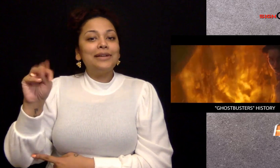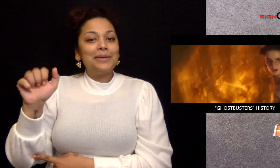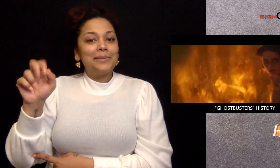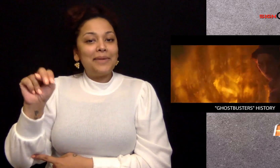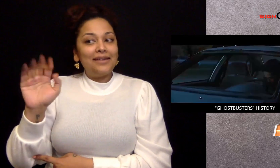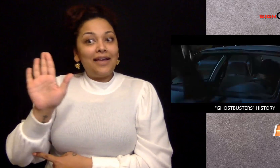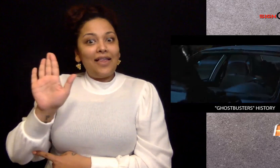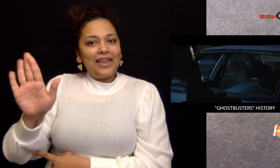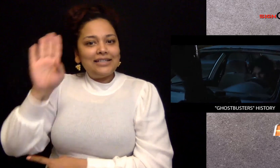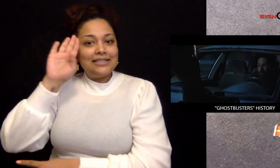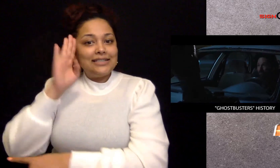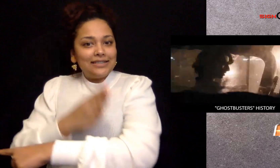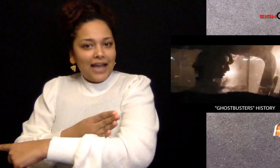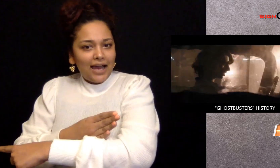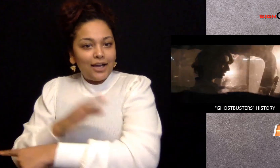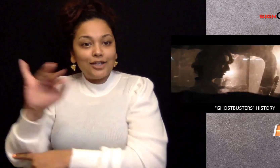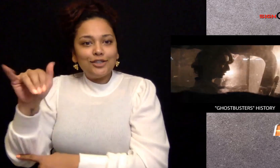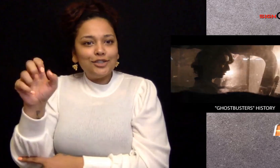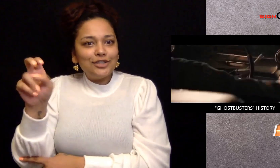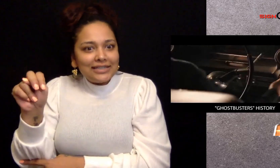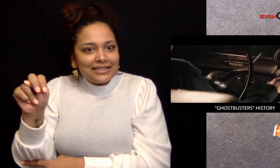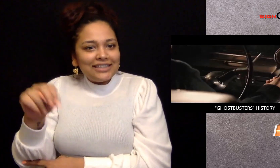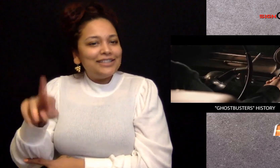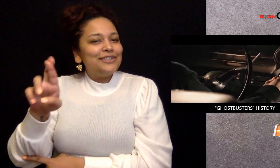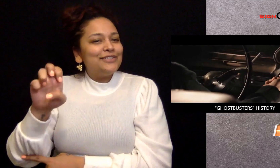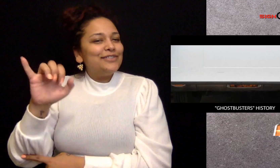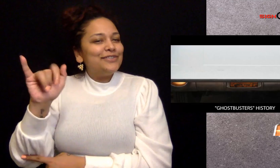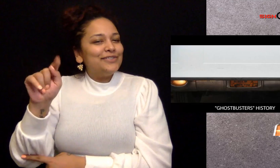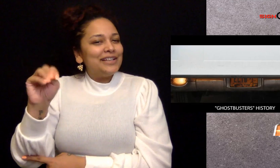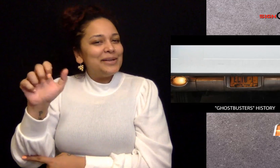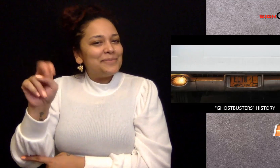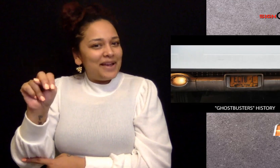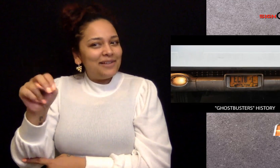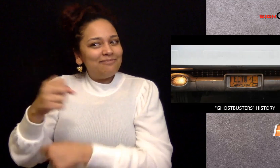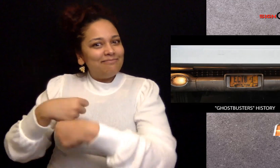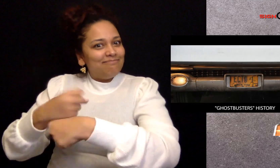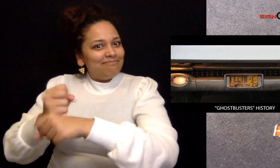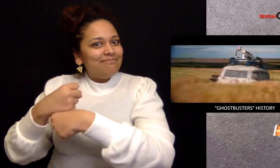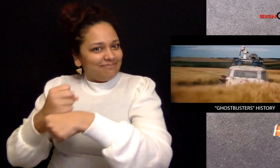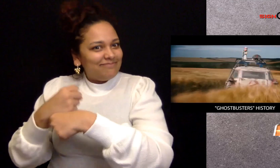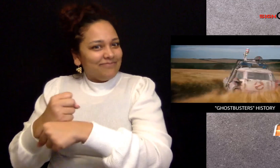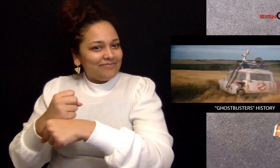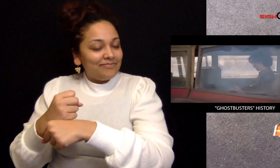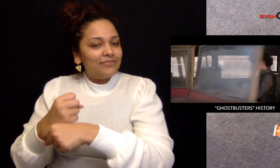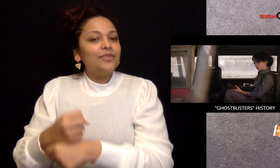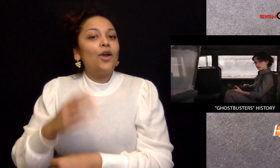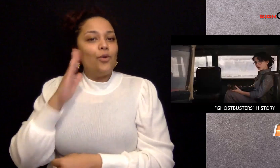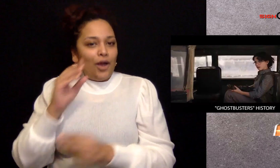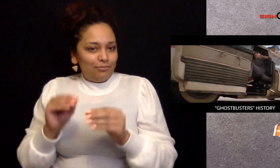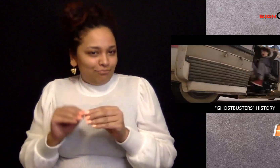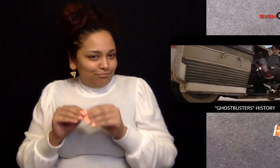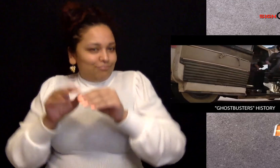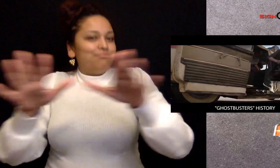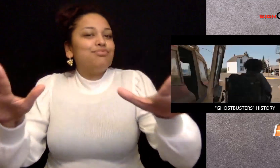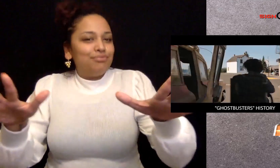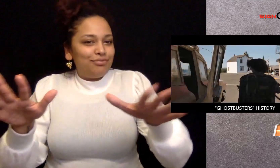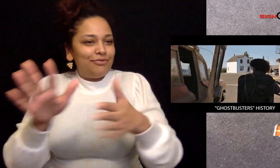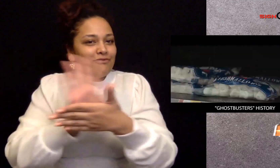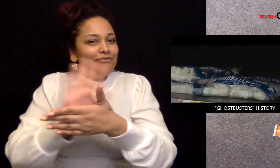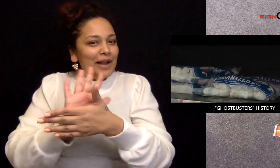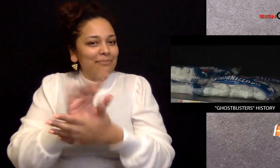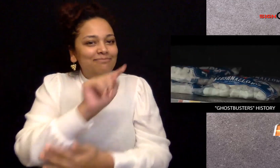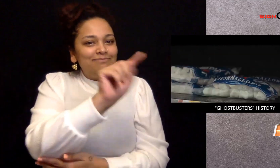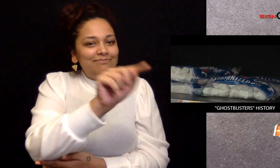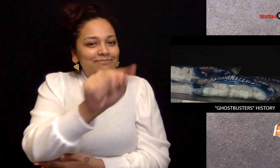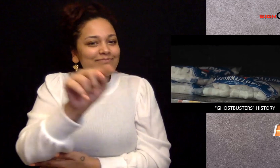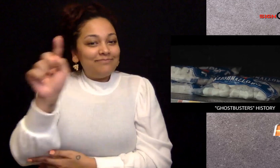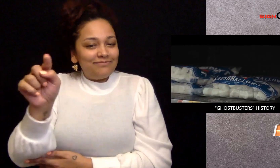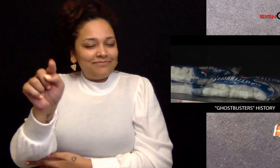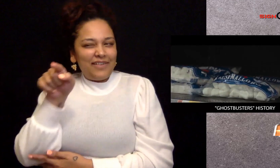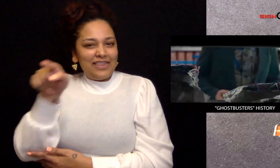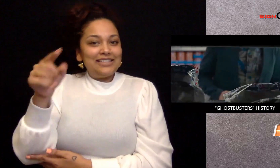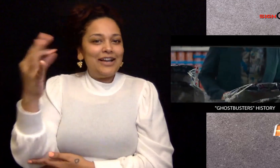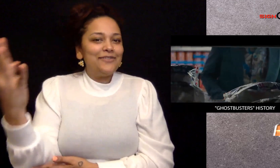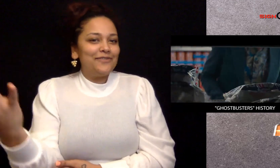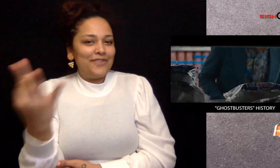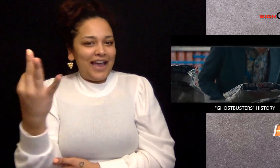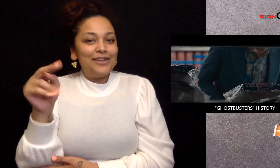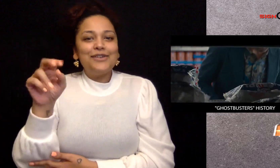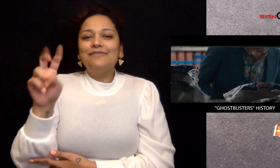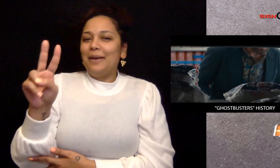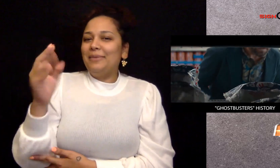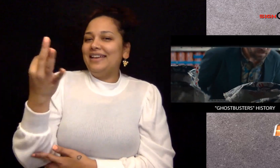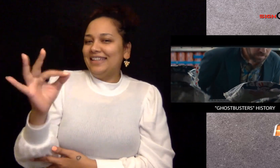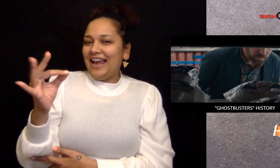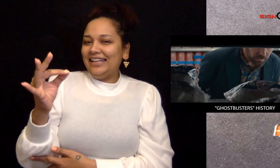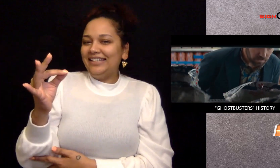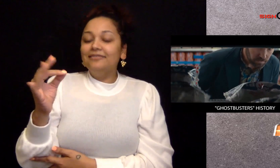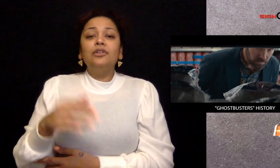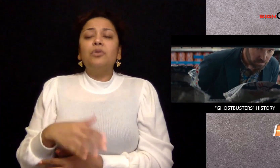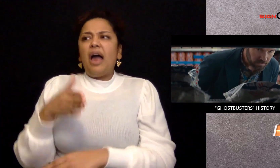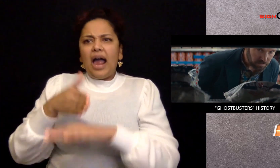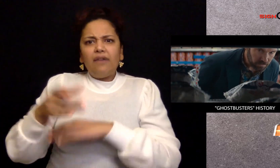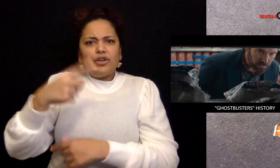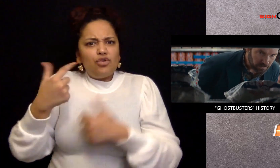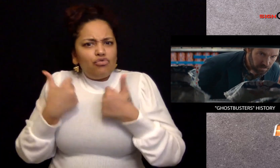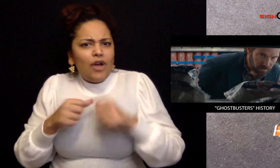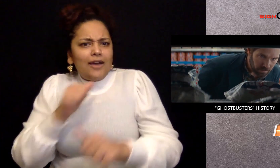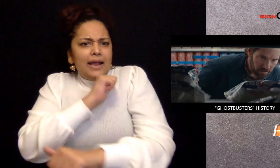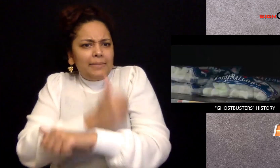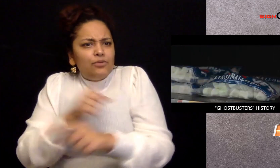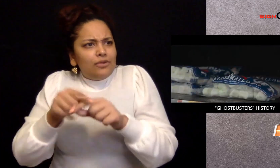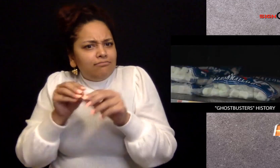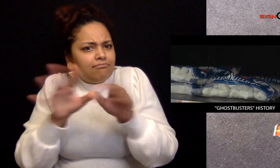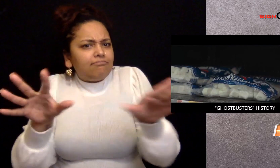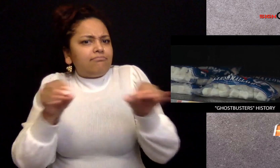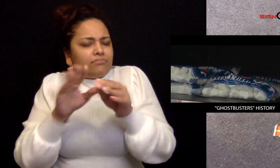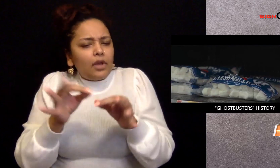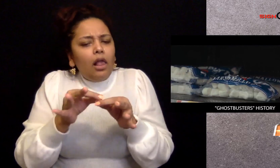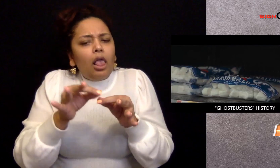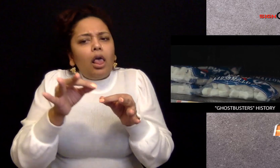son Jason Reitman heads to theaters on Friday, November 19 after multiple release delays